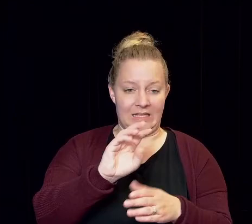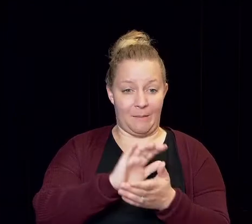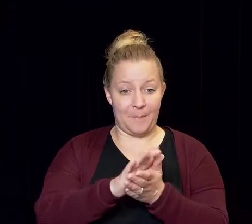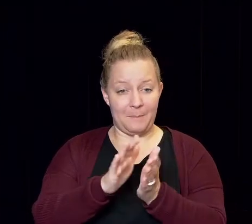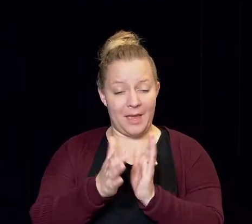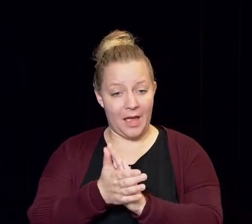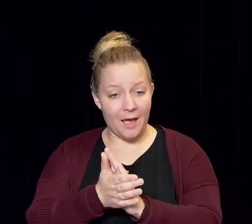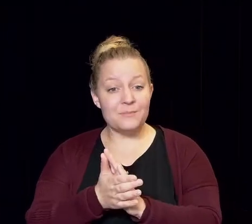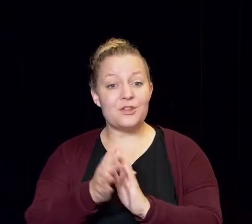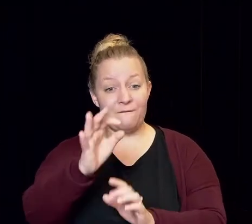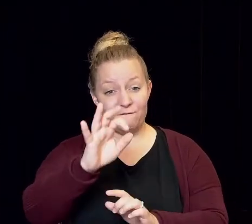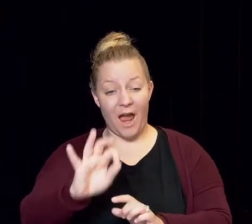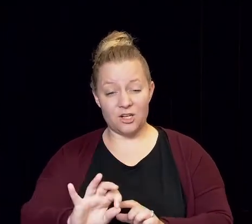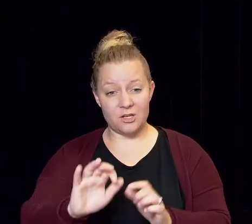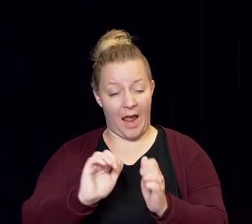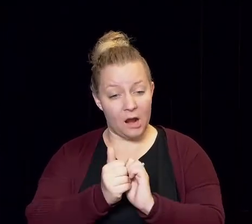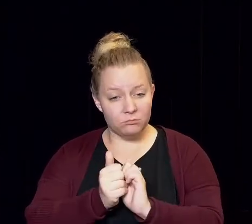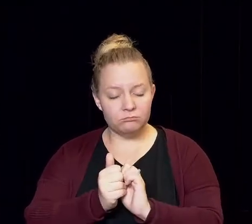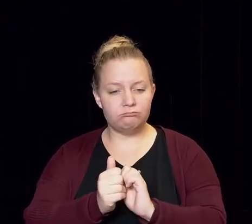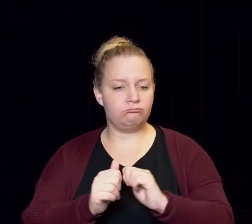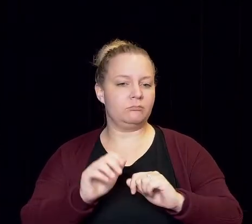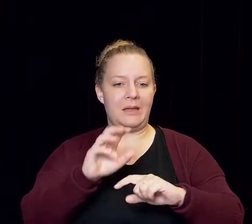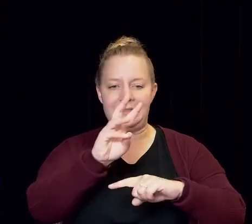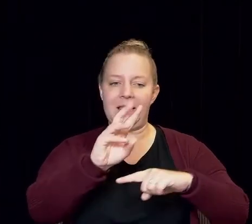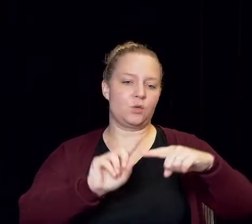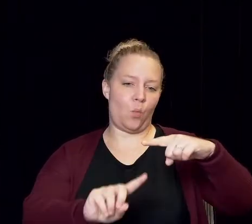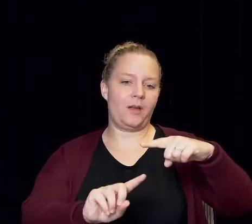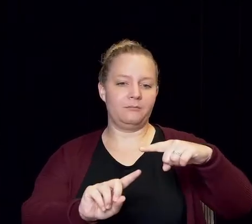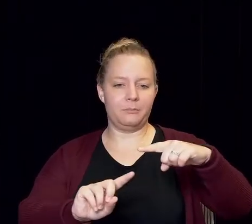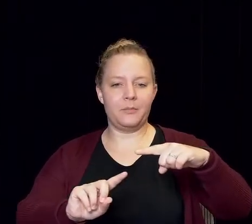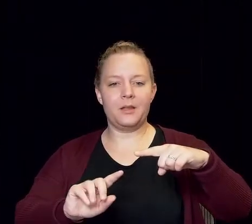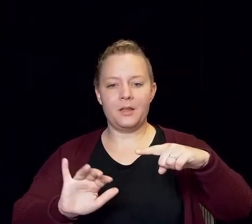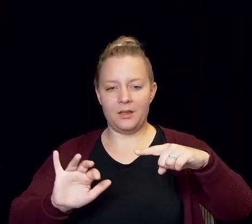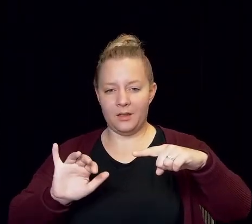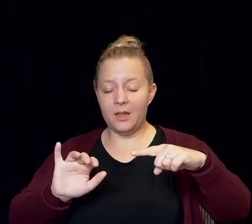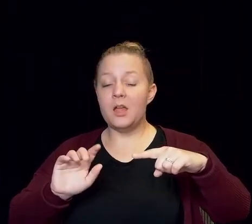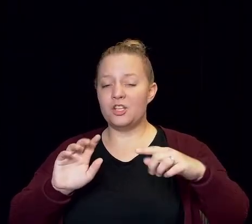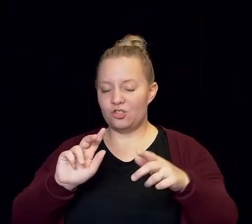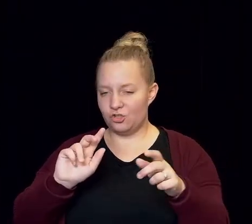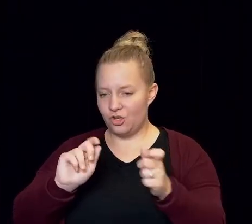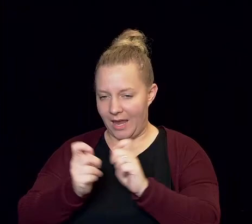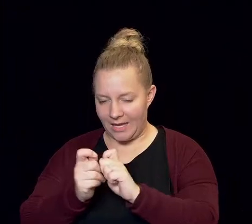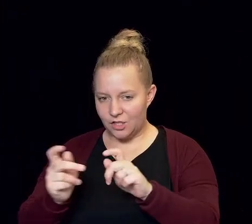And, we change division to multiplication and flip over the second sign. So, when we multiply across